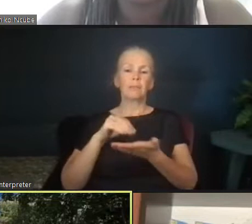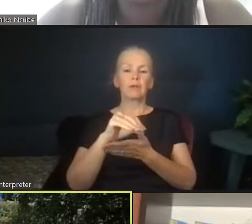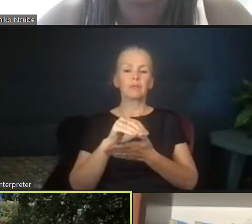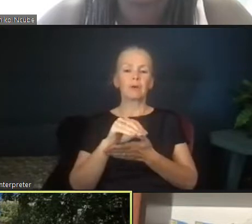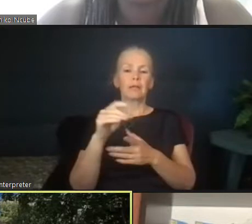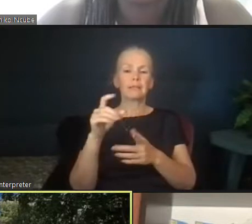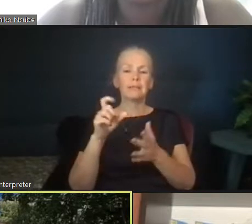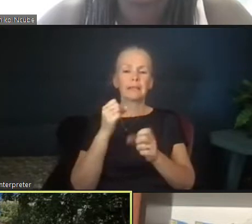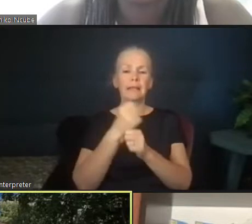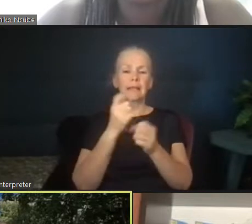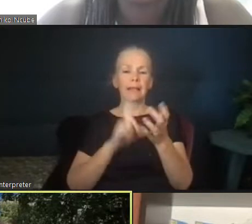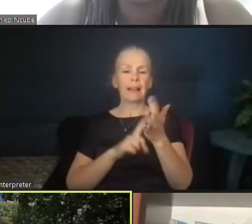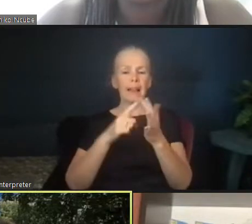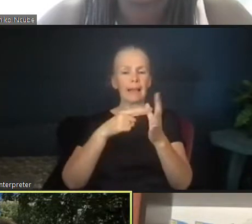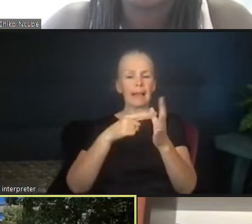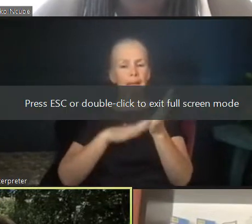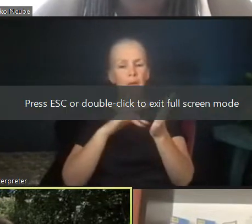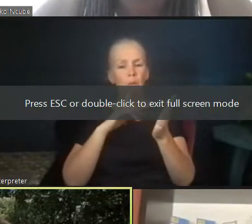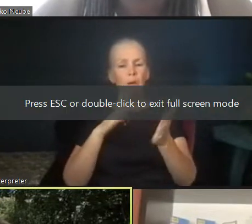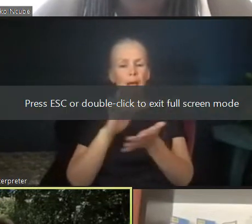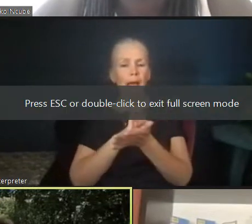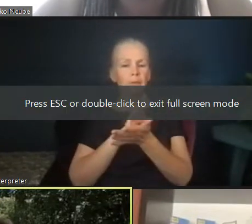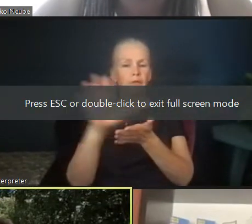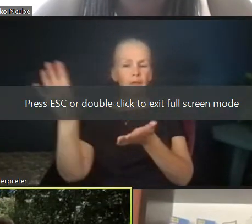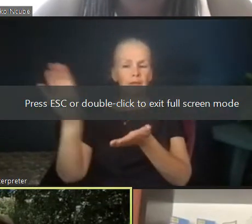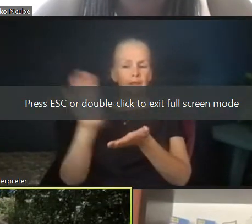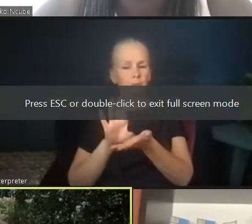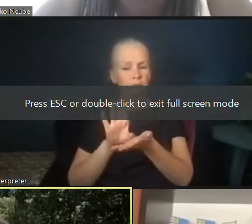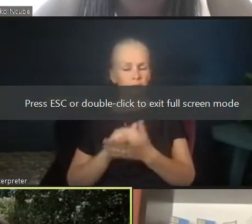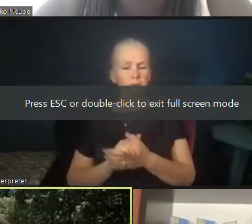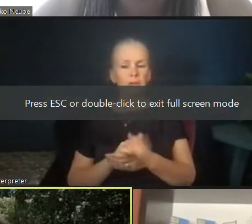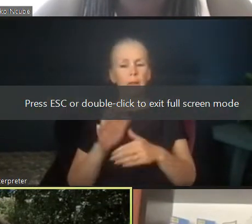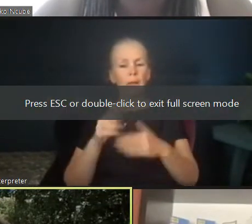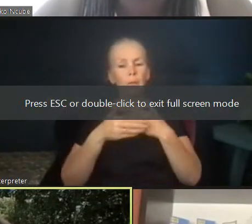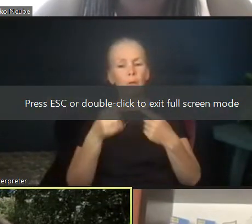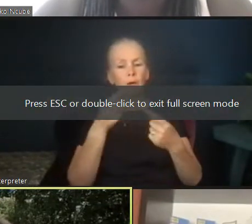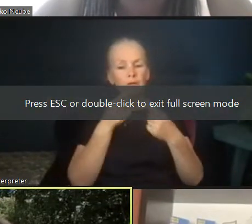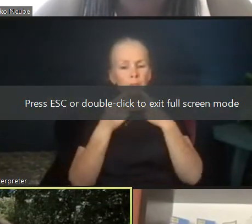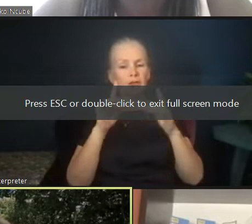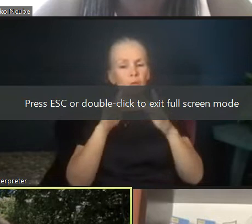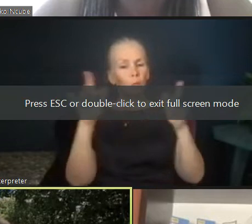And we're very grateful for their sponsorship. And there's more information on the website about